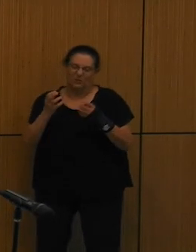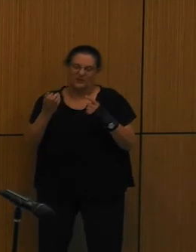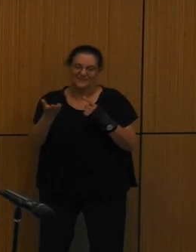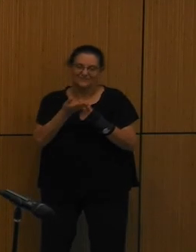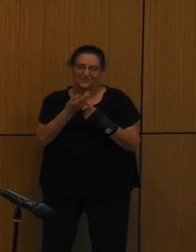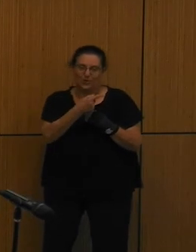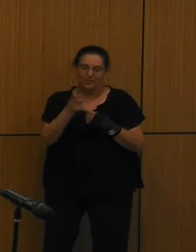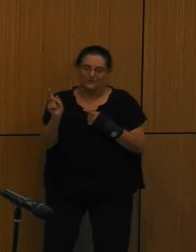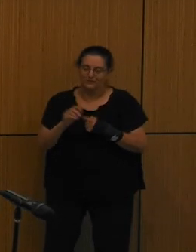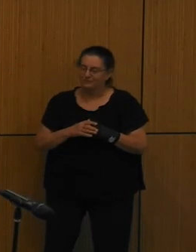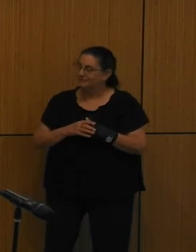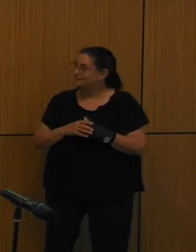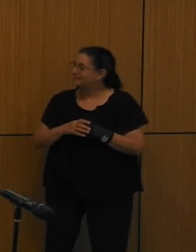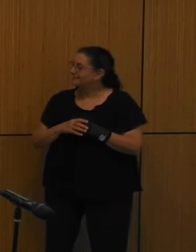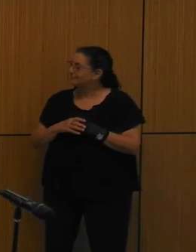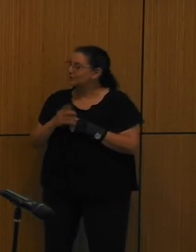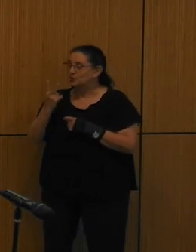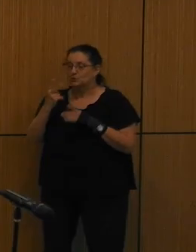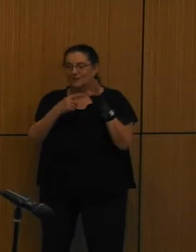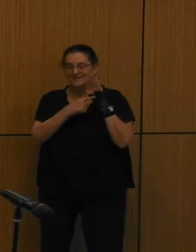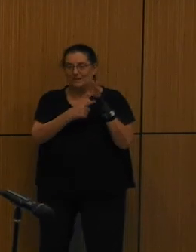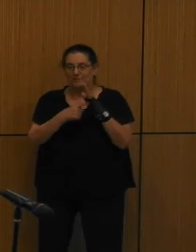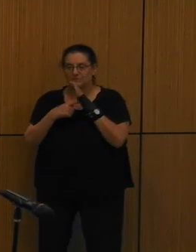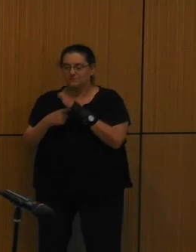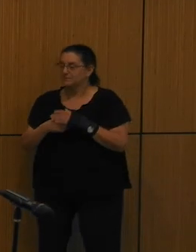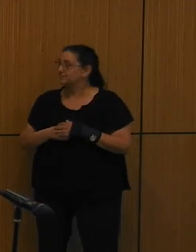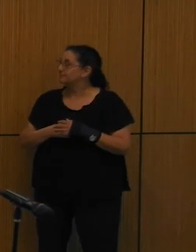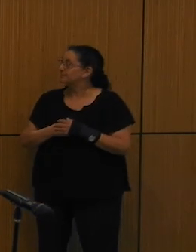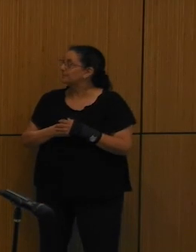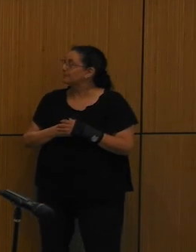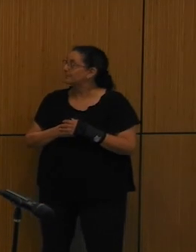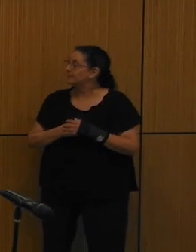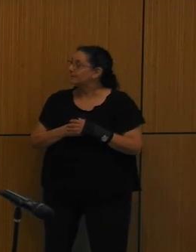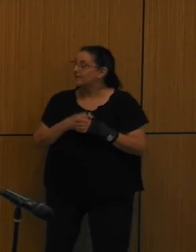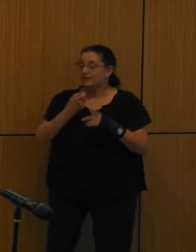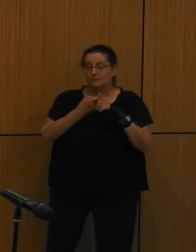Just two examples from shallow waters on the left.